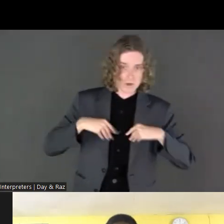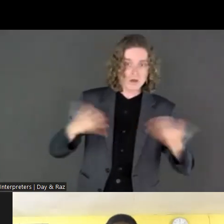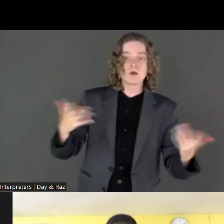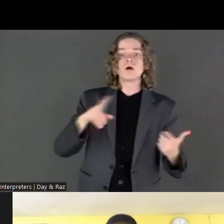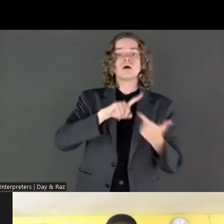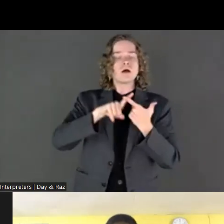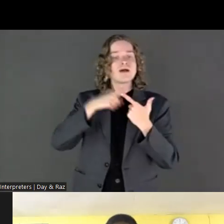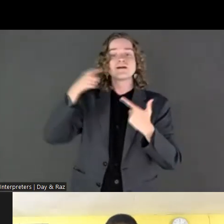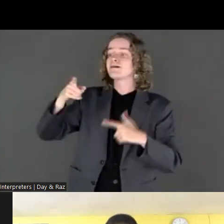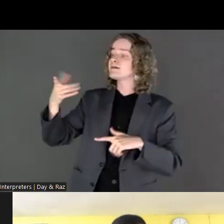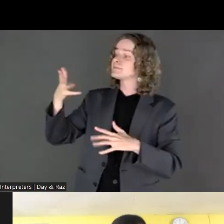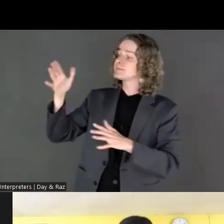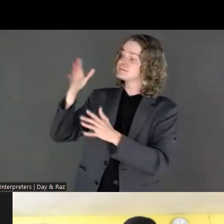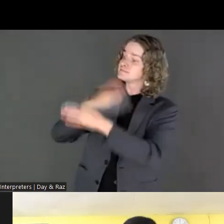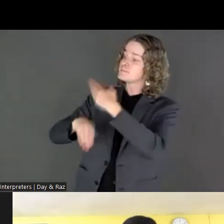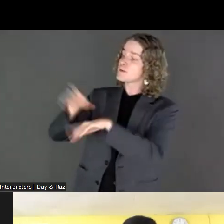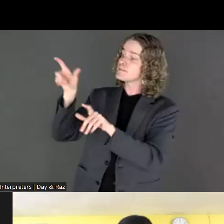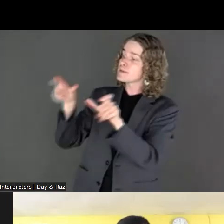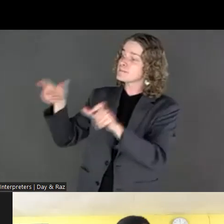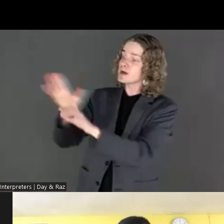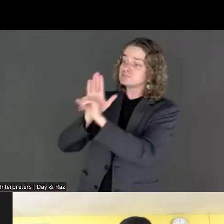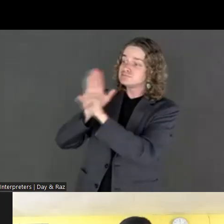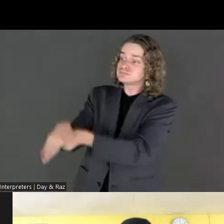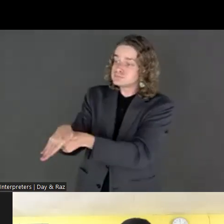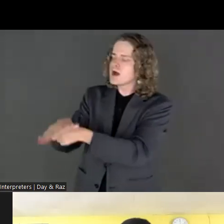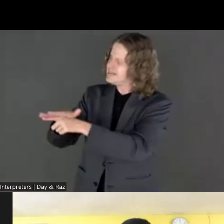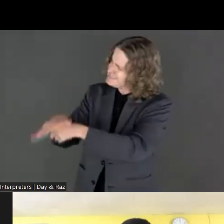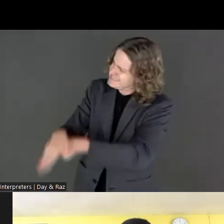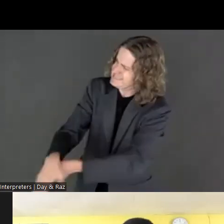quality, responsive and rights based humanitarian action and structures.